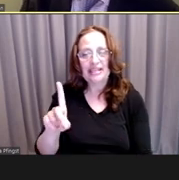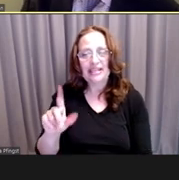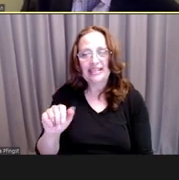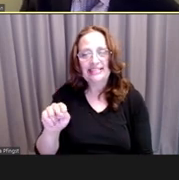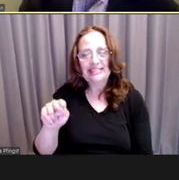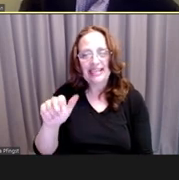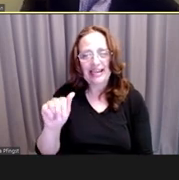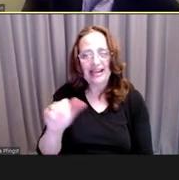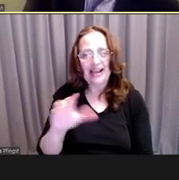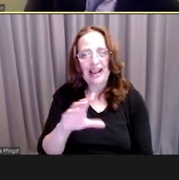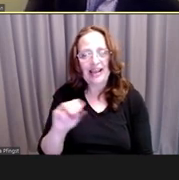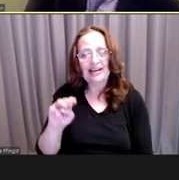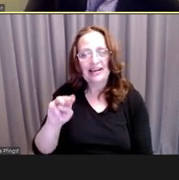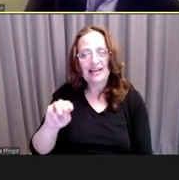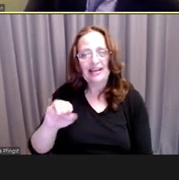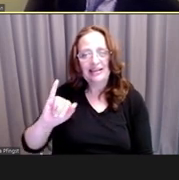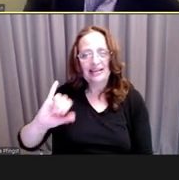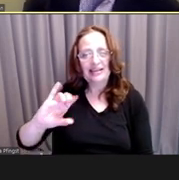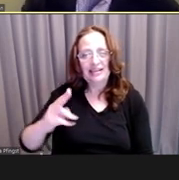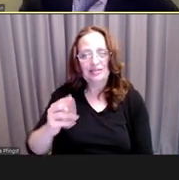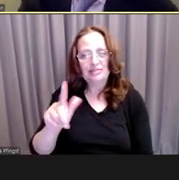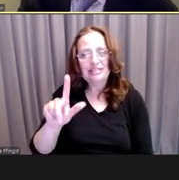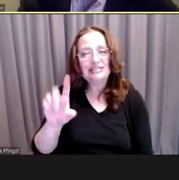Thank you.